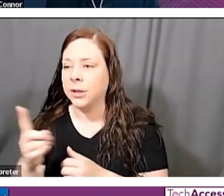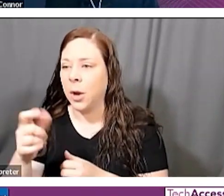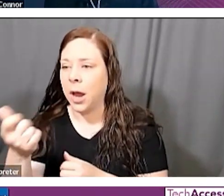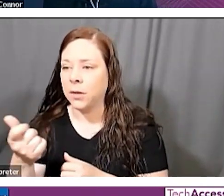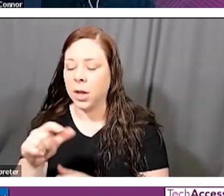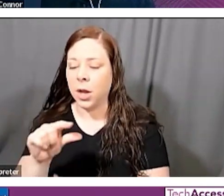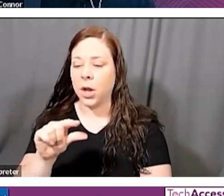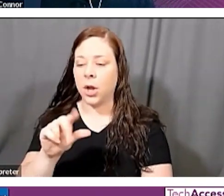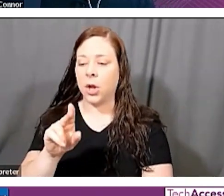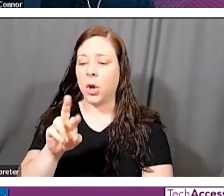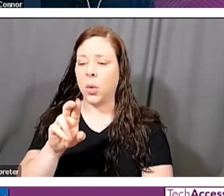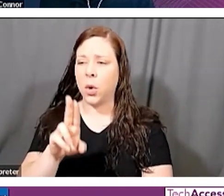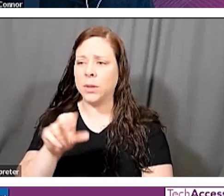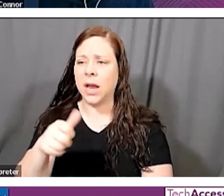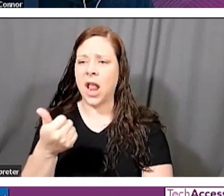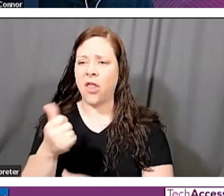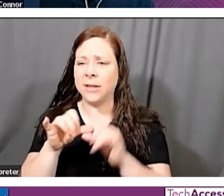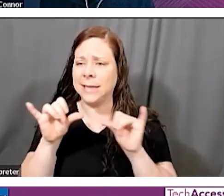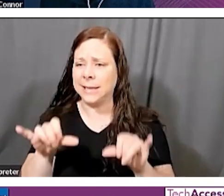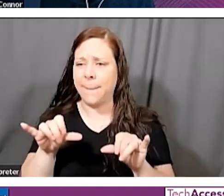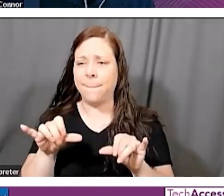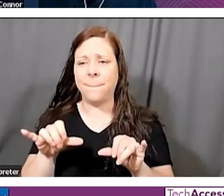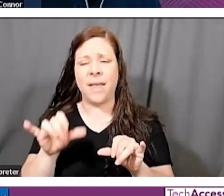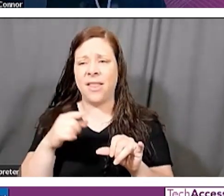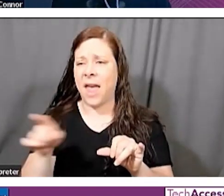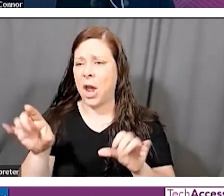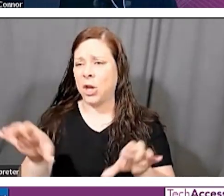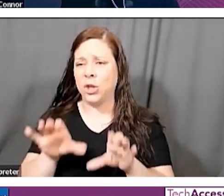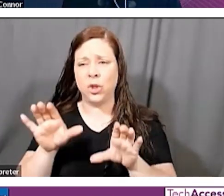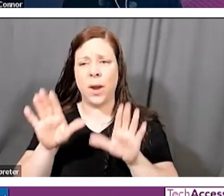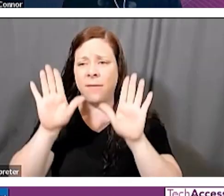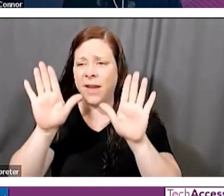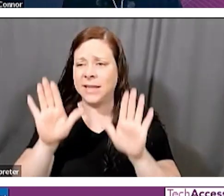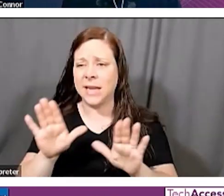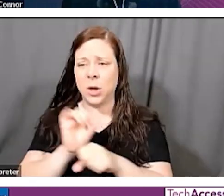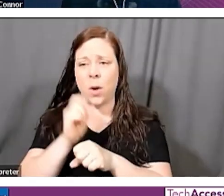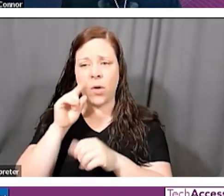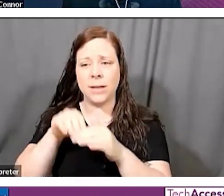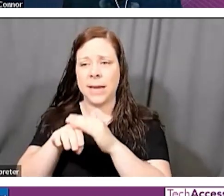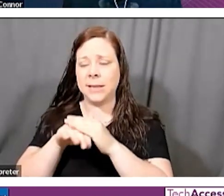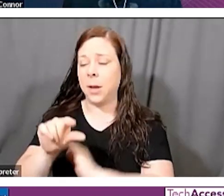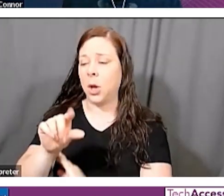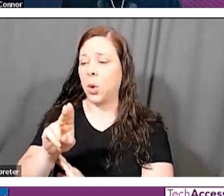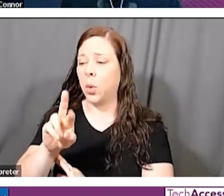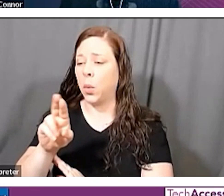that doing some fantastic work on accessibility, by the way. But Guru is a way of saying, how do I put a lot of content